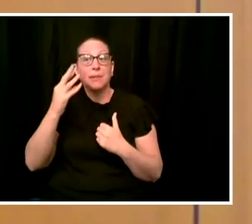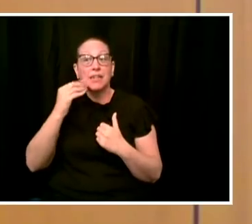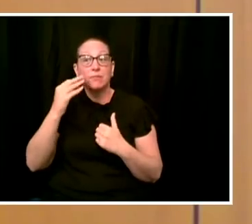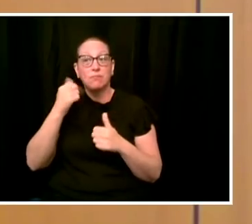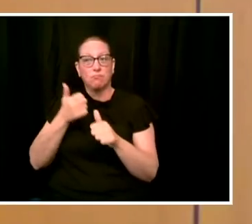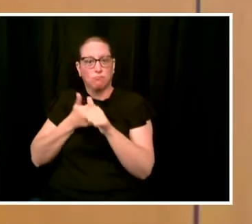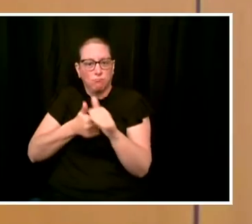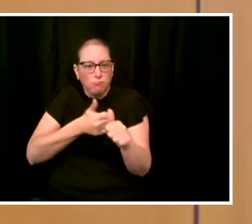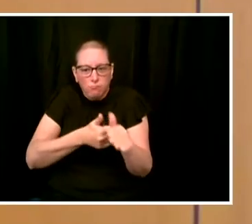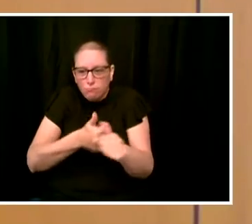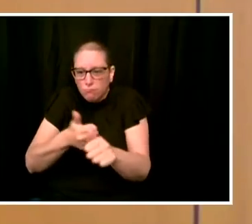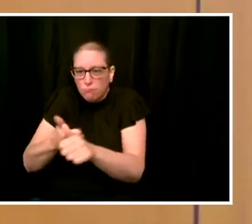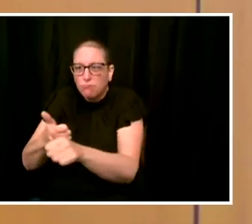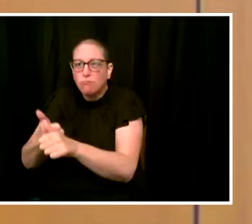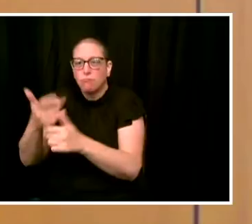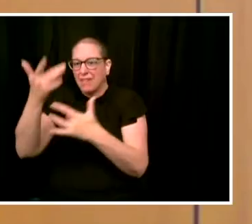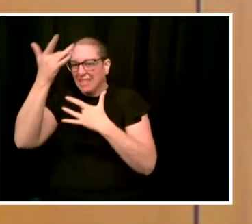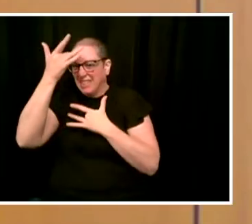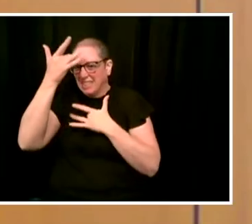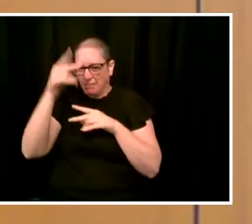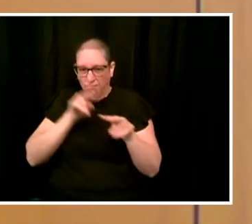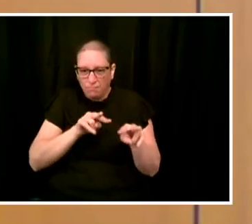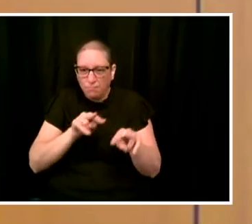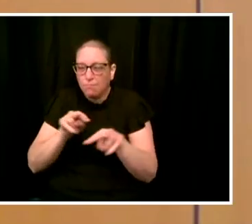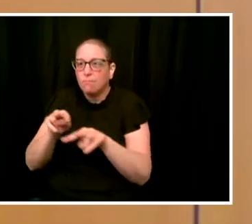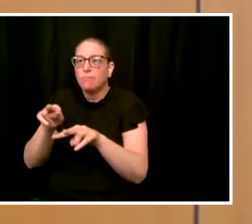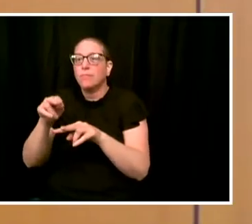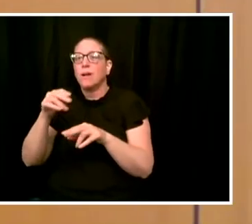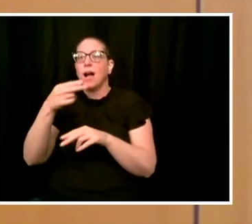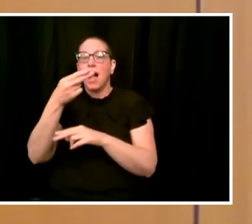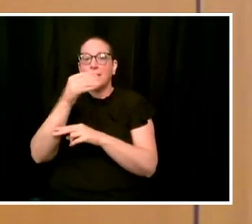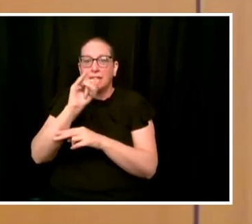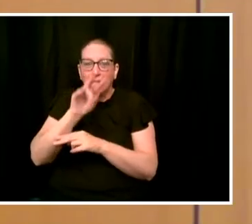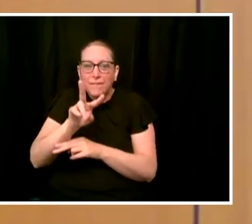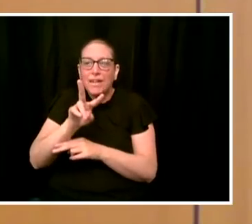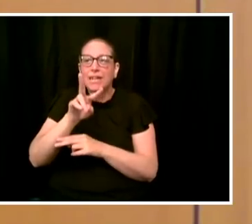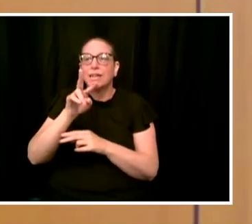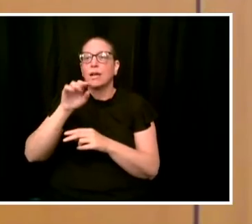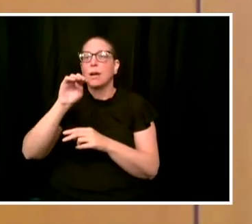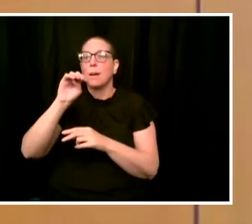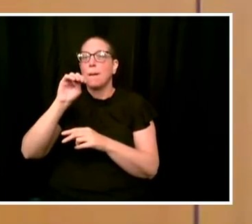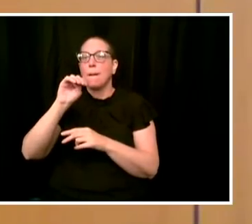EXPERIENCED